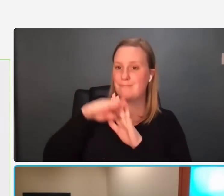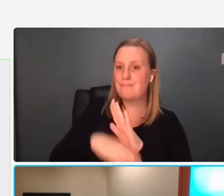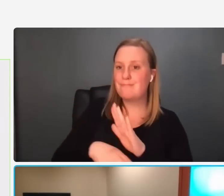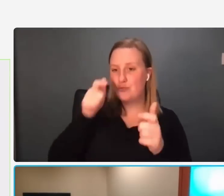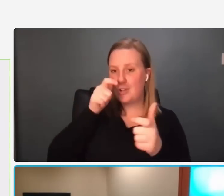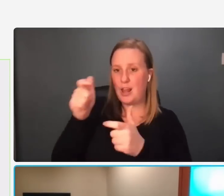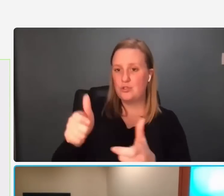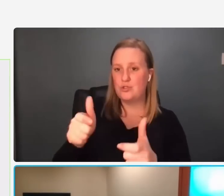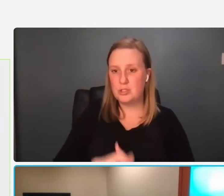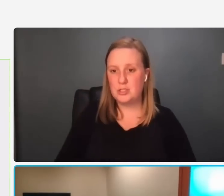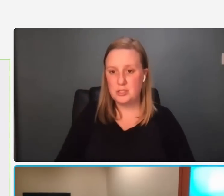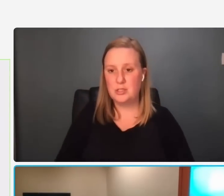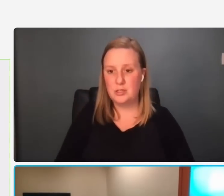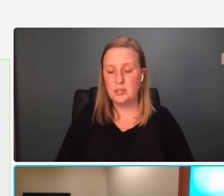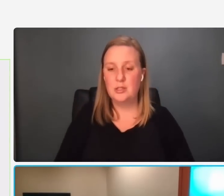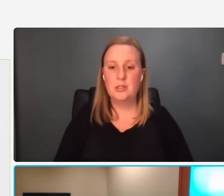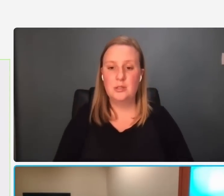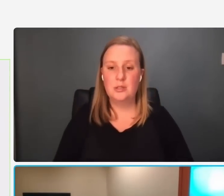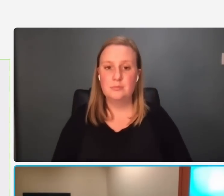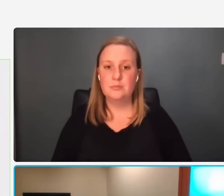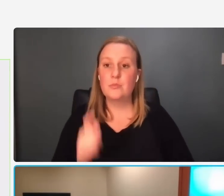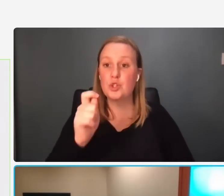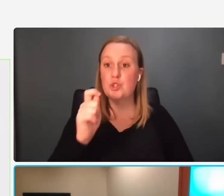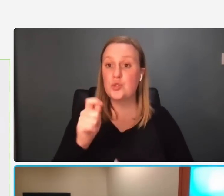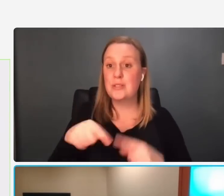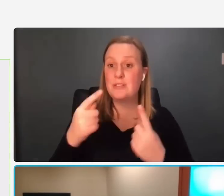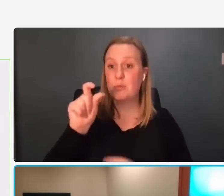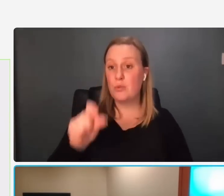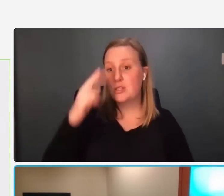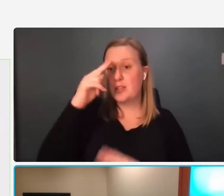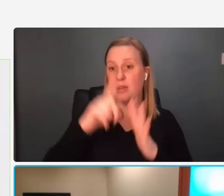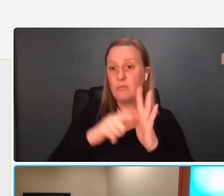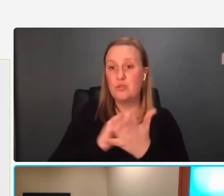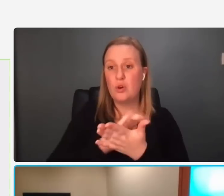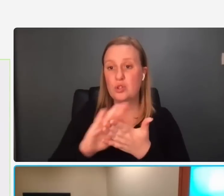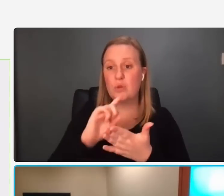My colleague Josh Maldon will soon be talking to you about a new approach to aged care quality standards